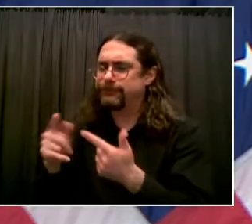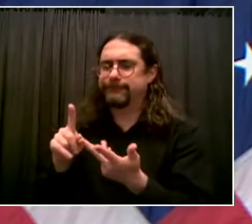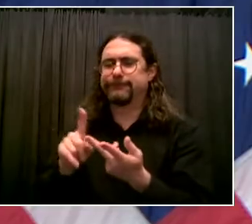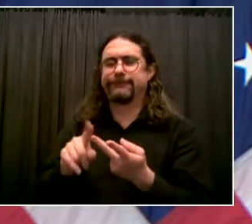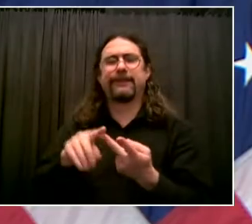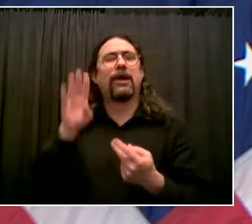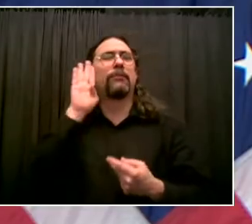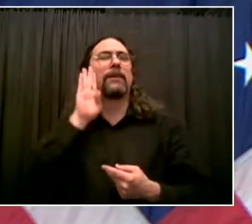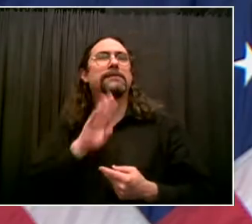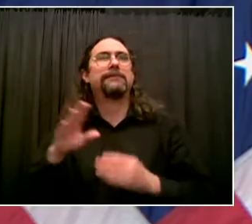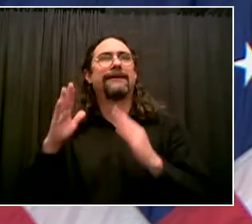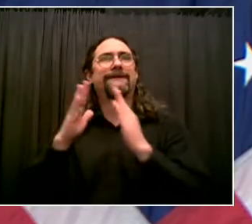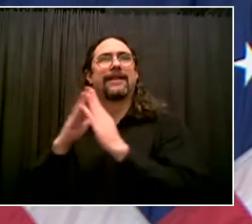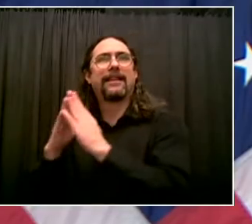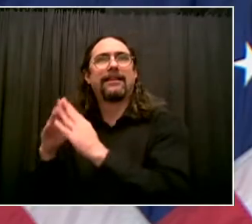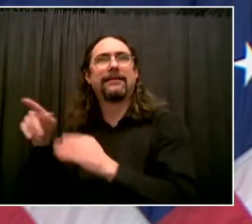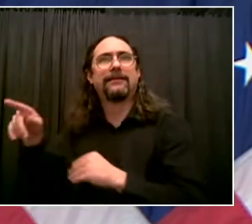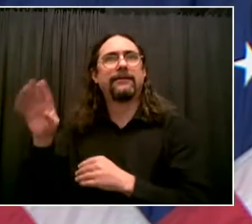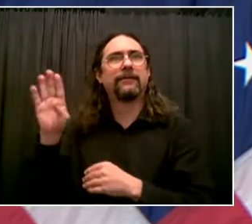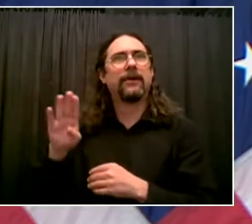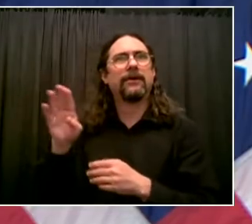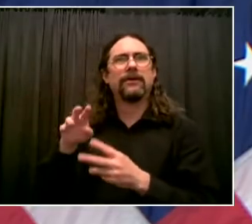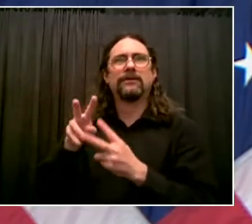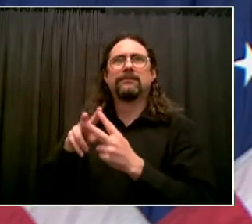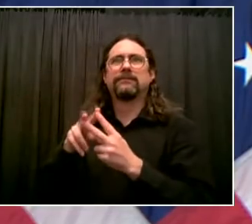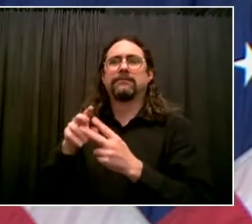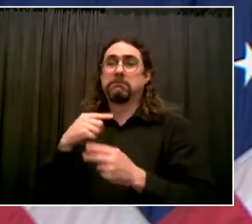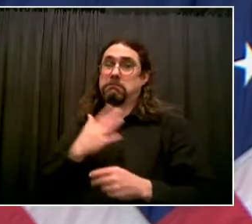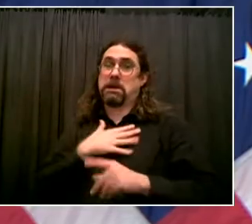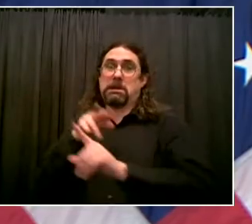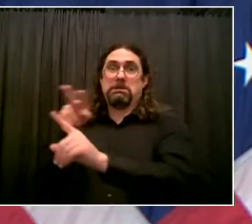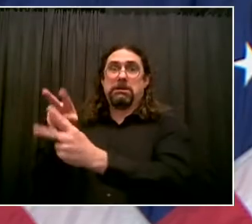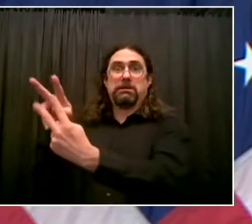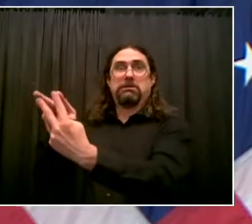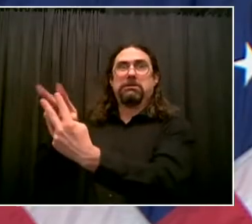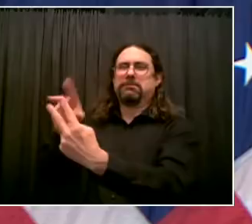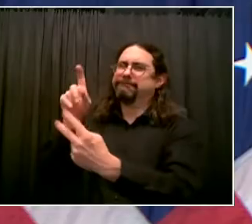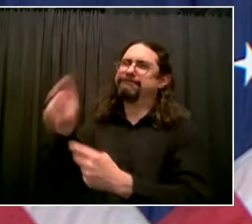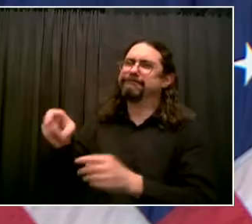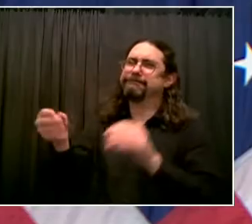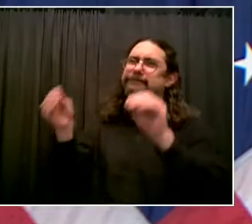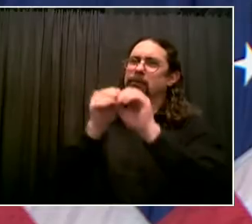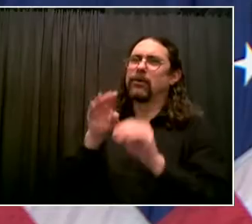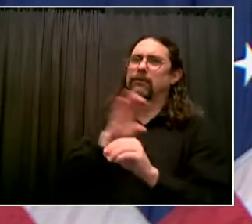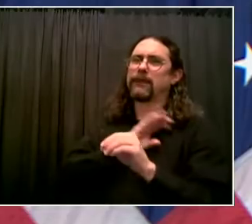BROWNSVILLE AND BROOKLYN THEY ARE UP 57% IN THEIR SHOOTING NCIIENDCES AS WELL. THOSE ARE COMMANDS THAT WILL MORE THAN LIKELY GET A